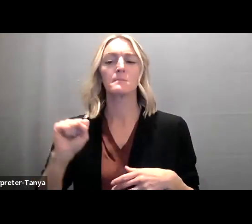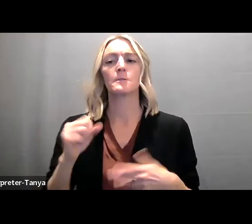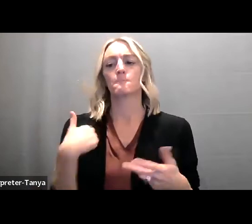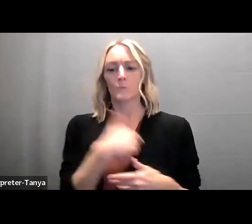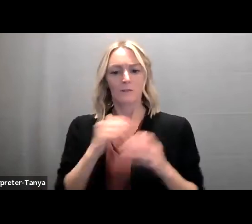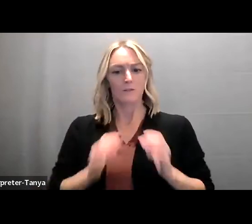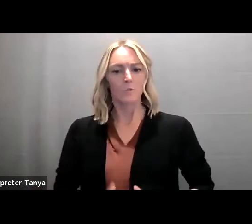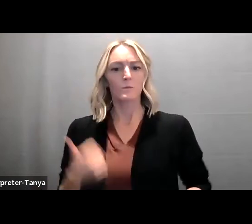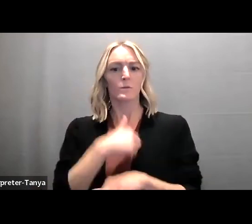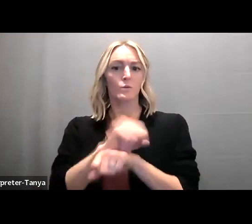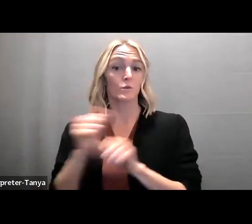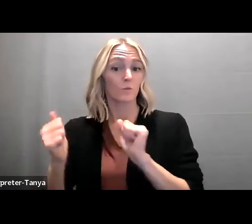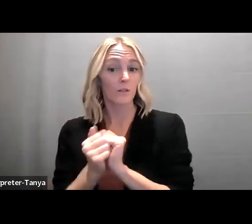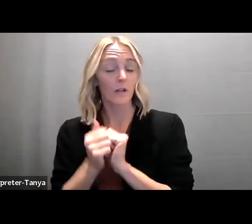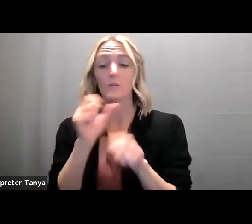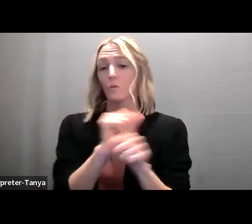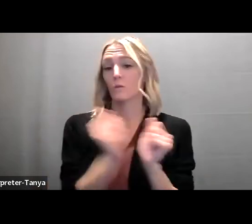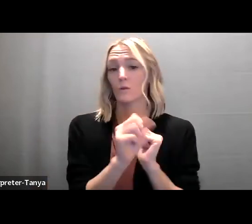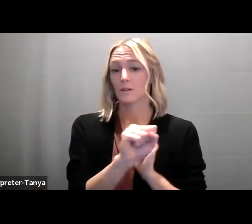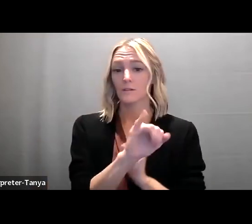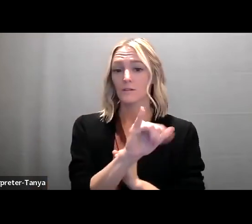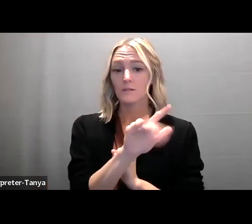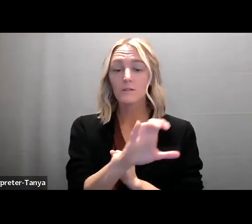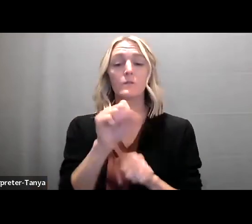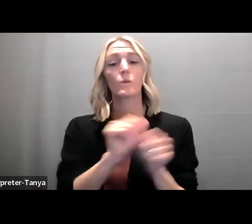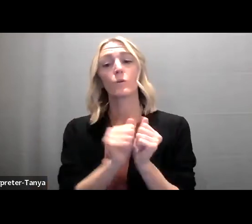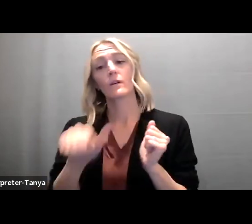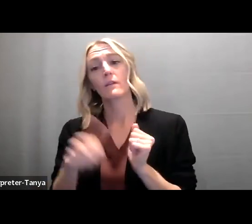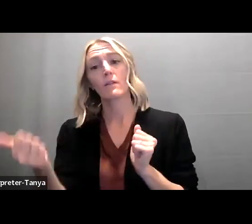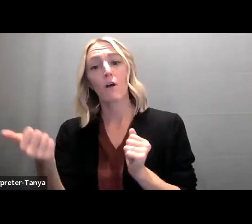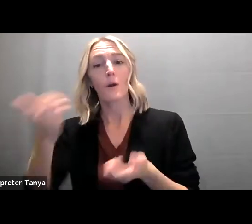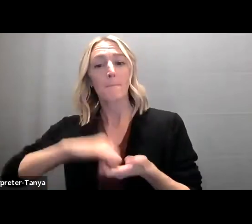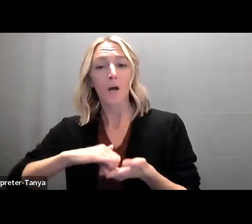Do we work with SILCK and other partners to bring them in.